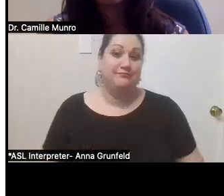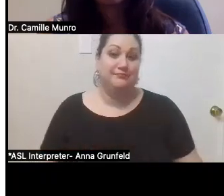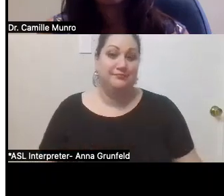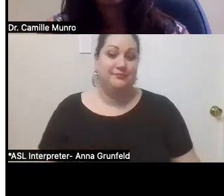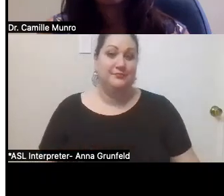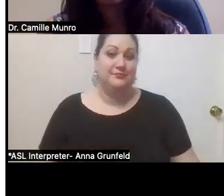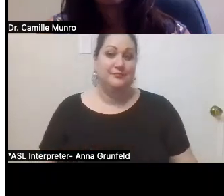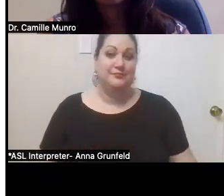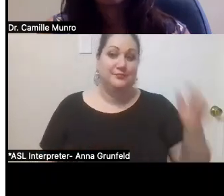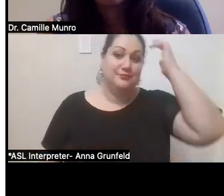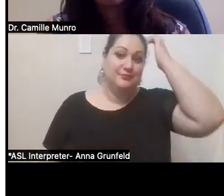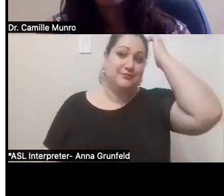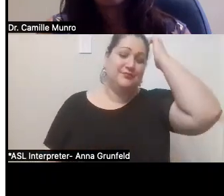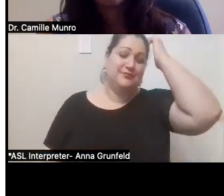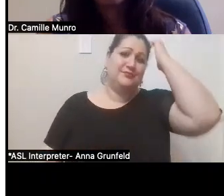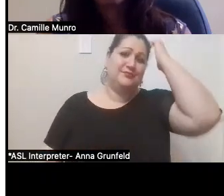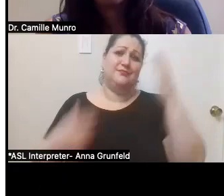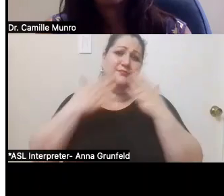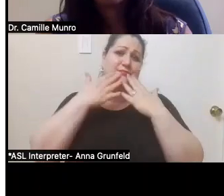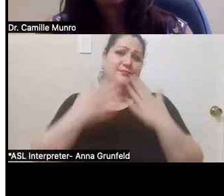Thank you both so, so much.